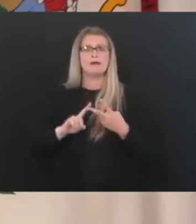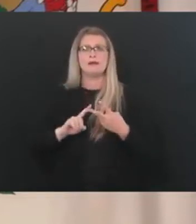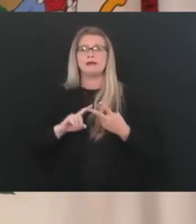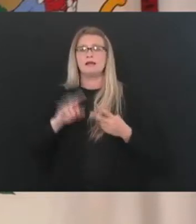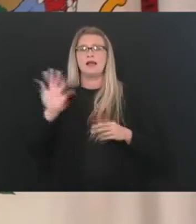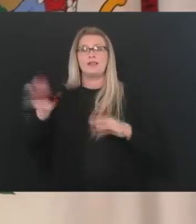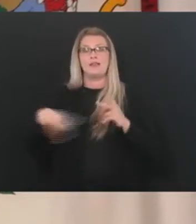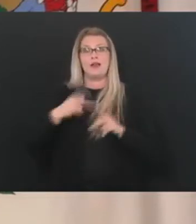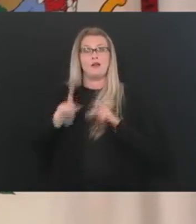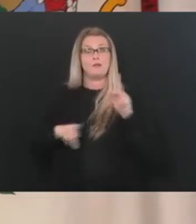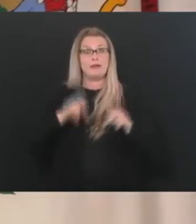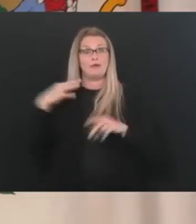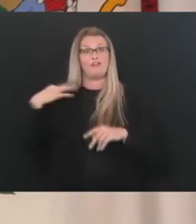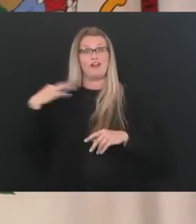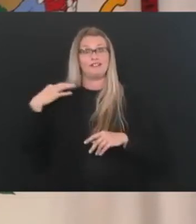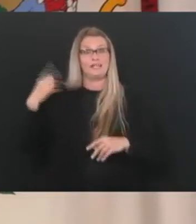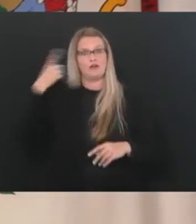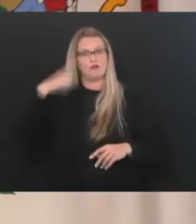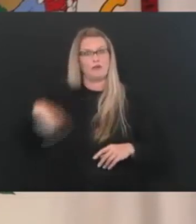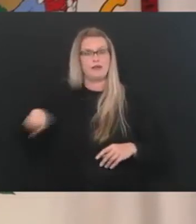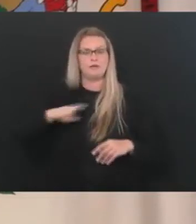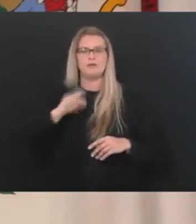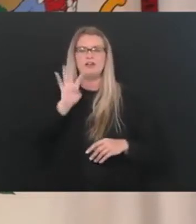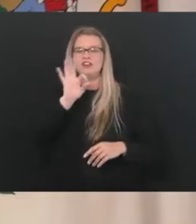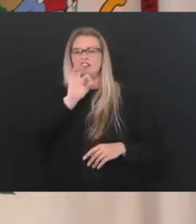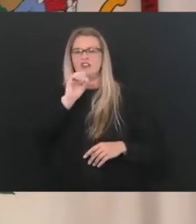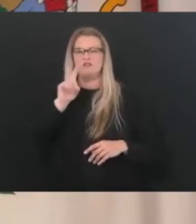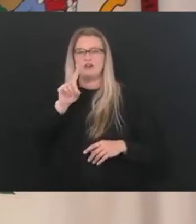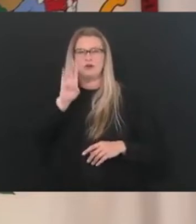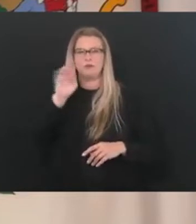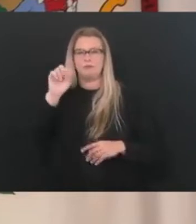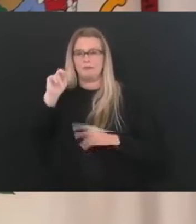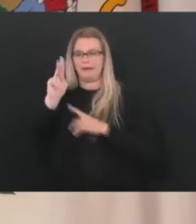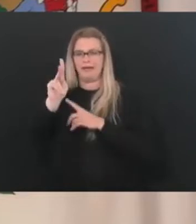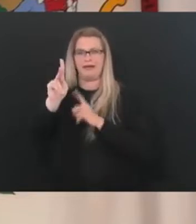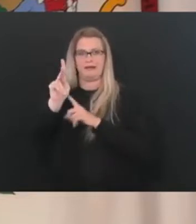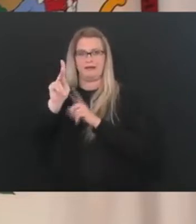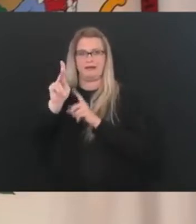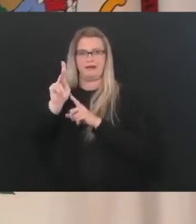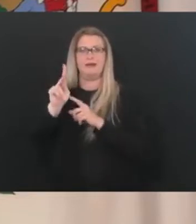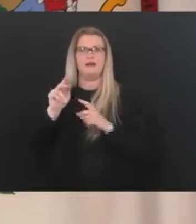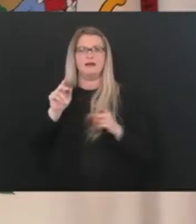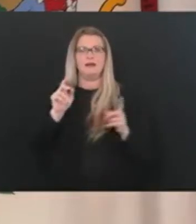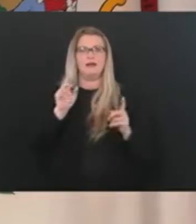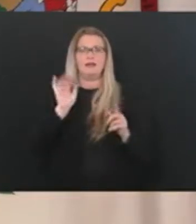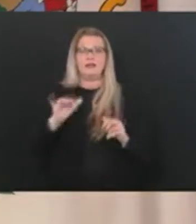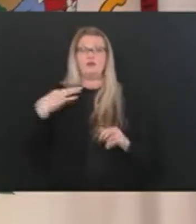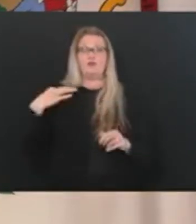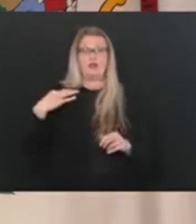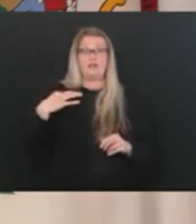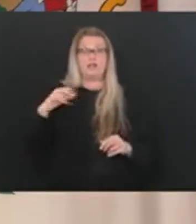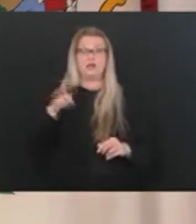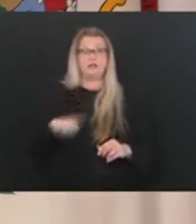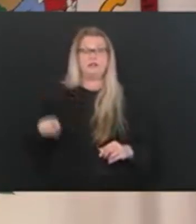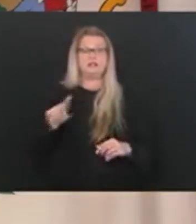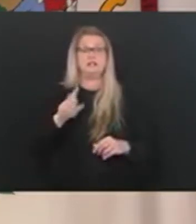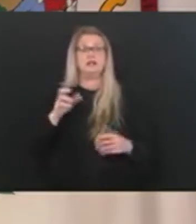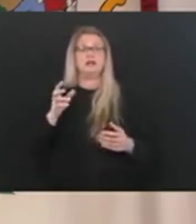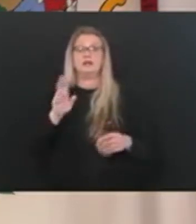KIDS, OUR SENIORS AND ALL OF THEM, I WANTED TO THANK THE BOADD VOLUNTEERS, ALL OF OUR